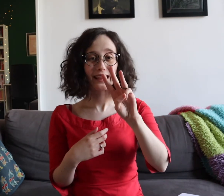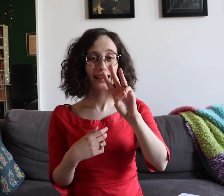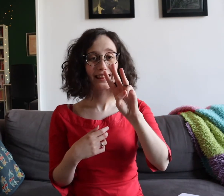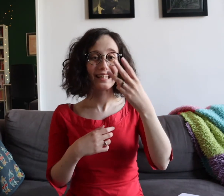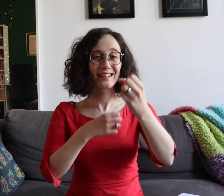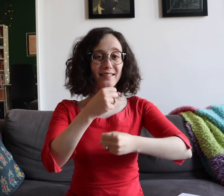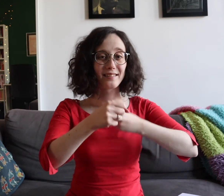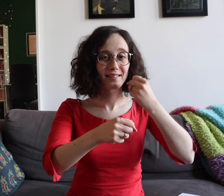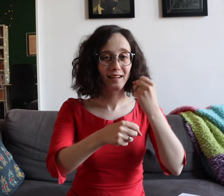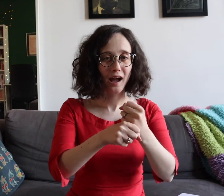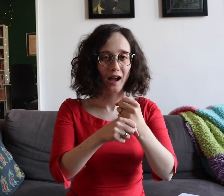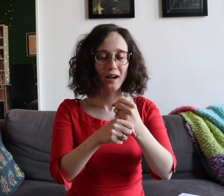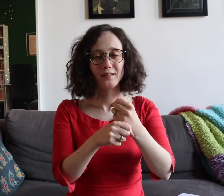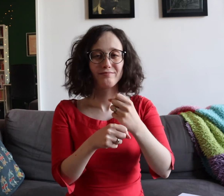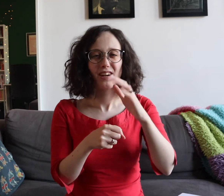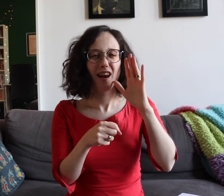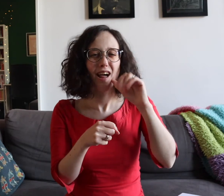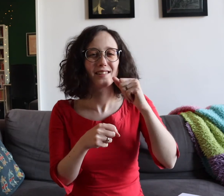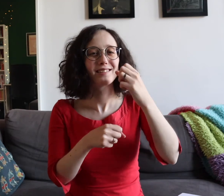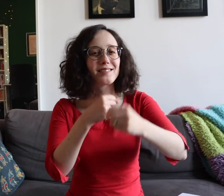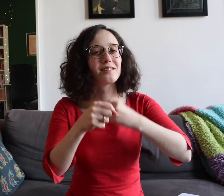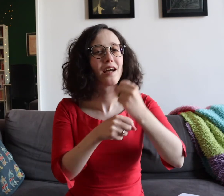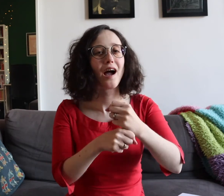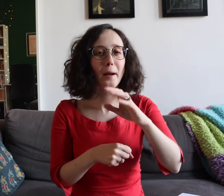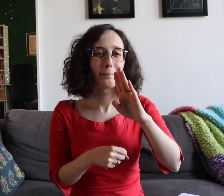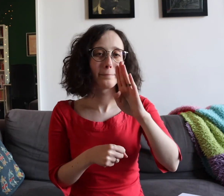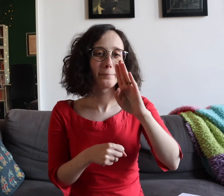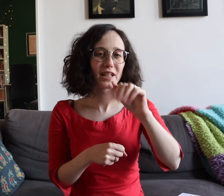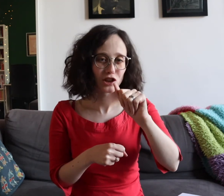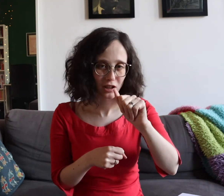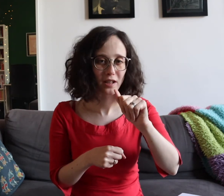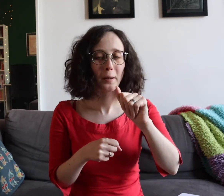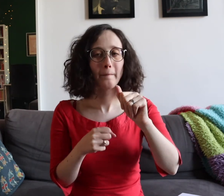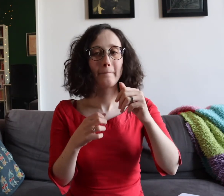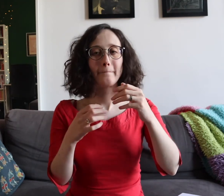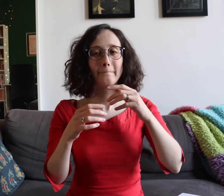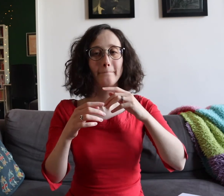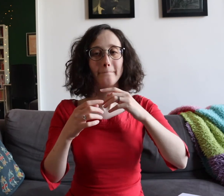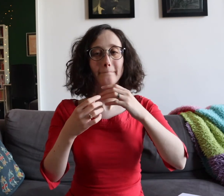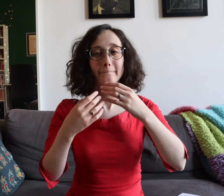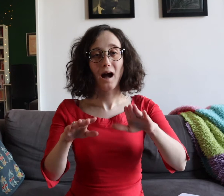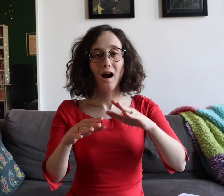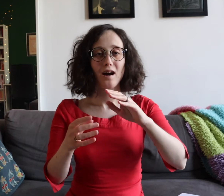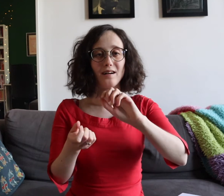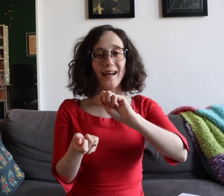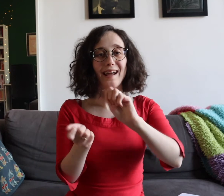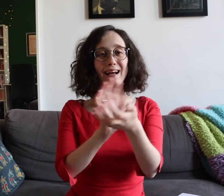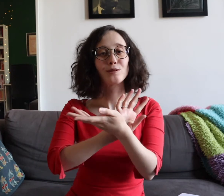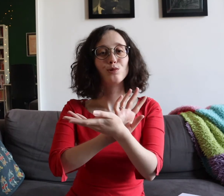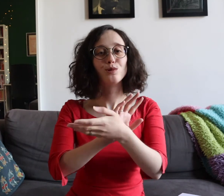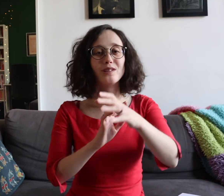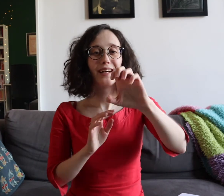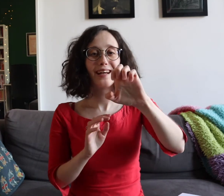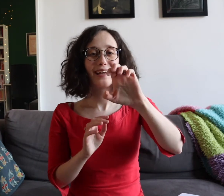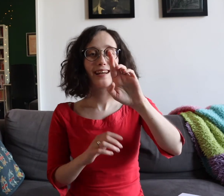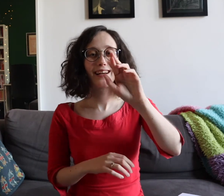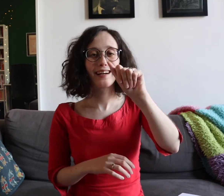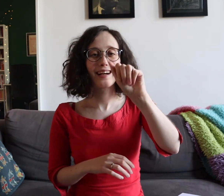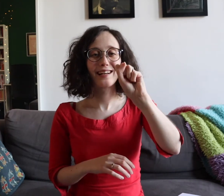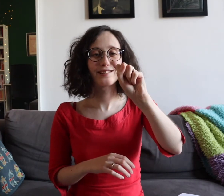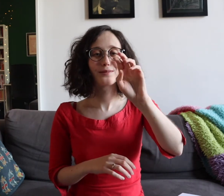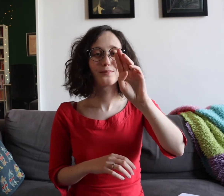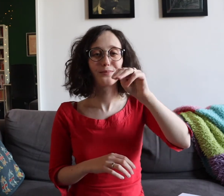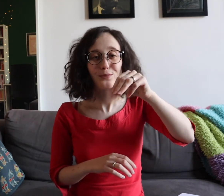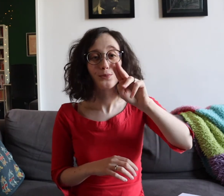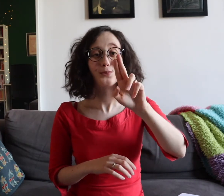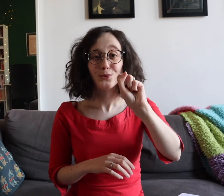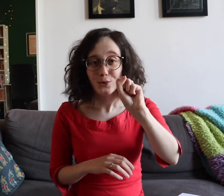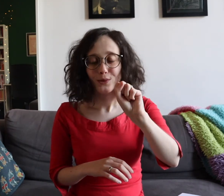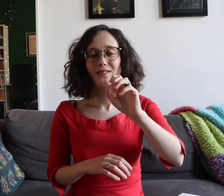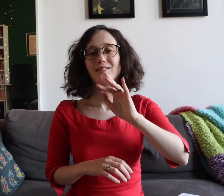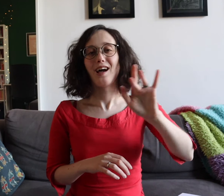In the third year, the last bachelor year, I got to go on an Erasmus exchange to